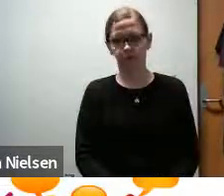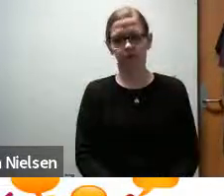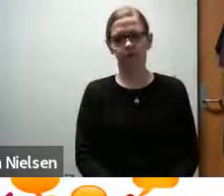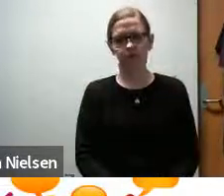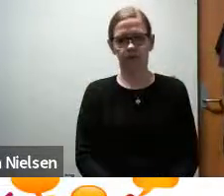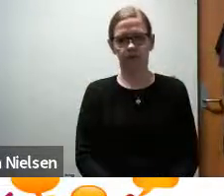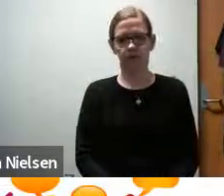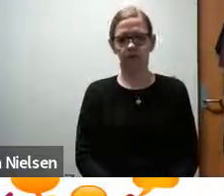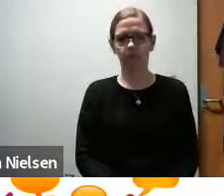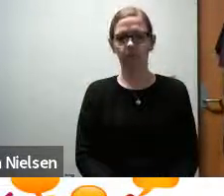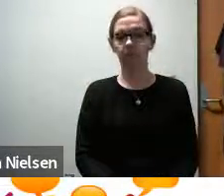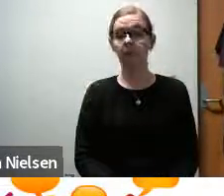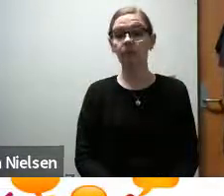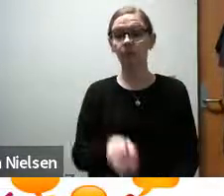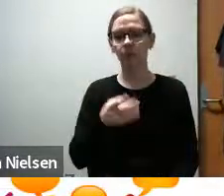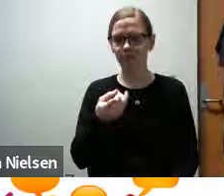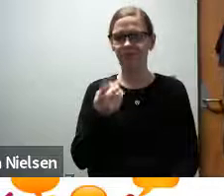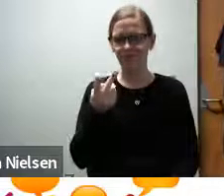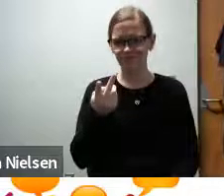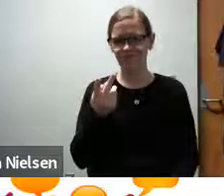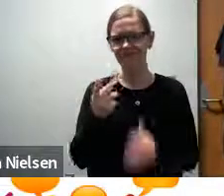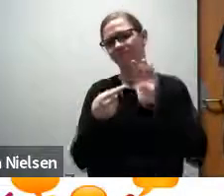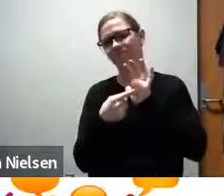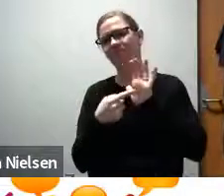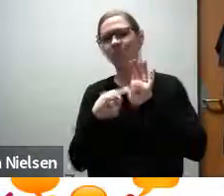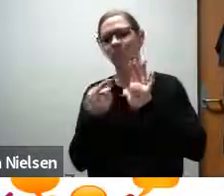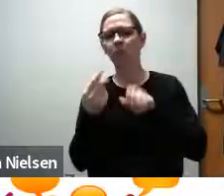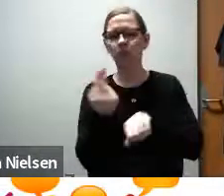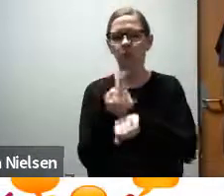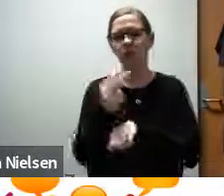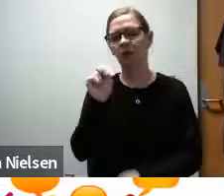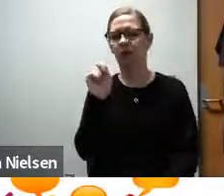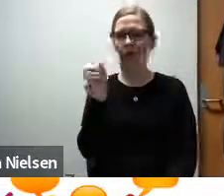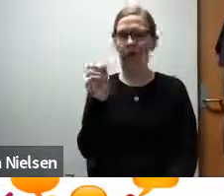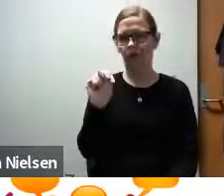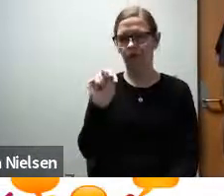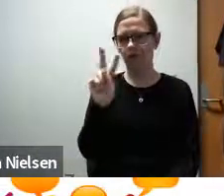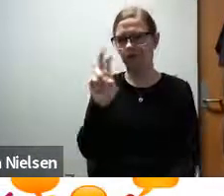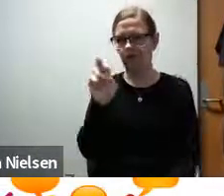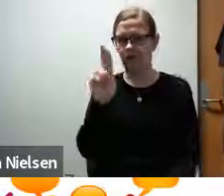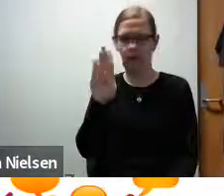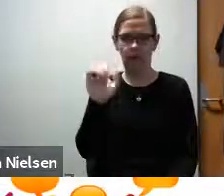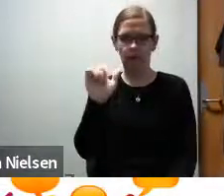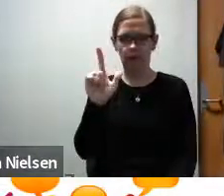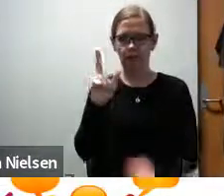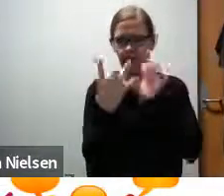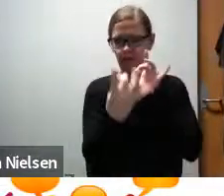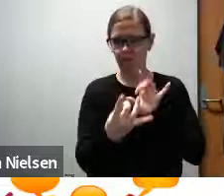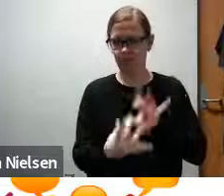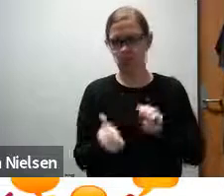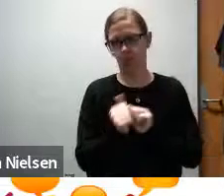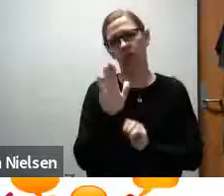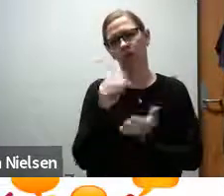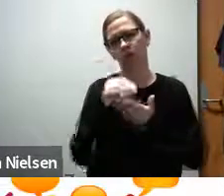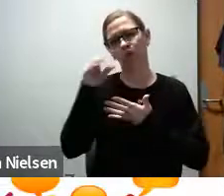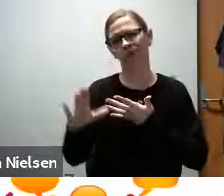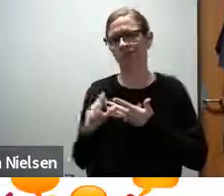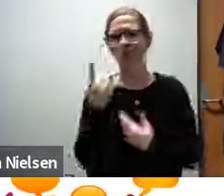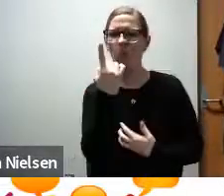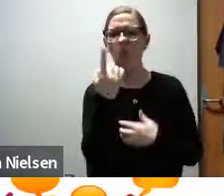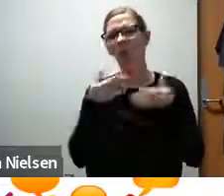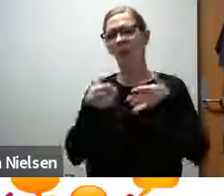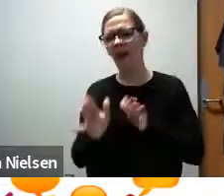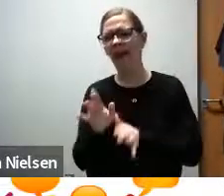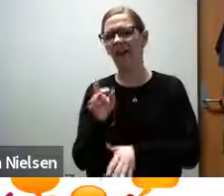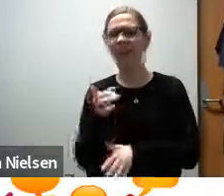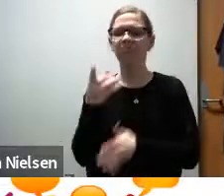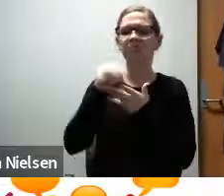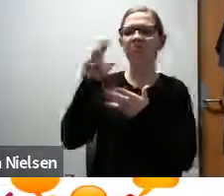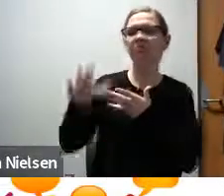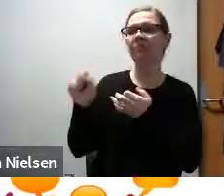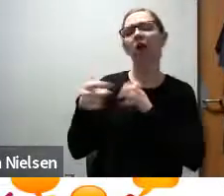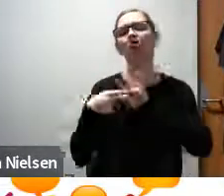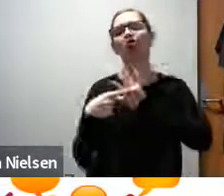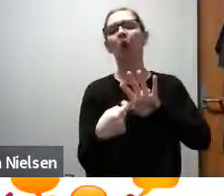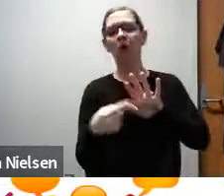So that is how you can use the nonverbal feedback in your zoom classroom for your students to be able to participate. That's just one more way that they can show you that they're in class and that they're listening.